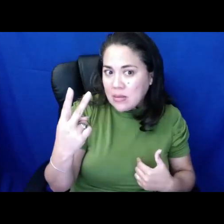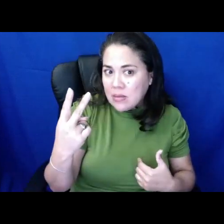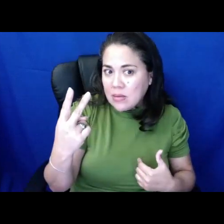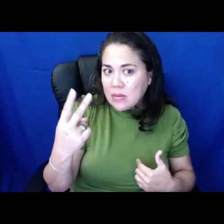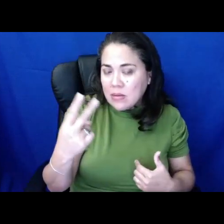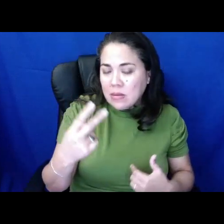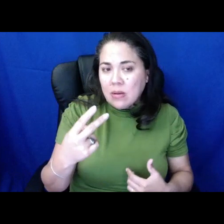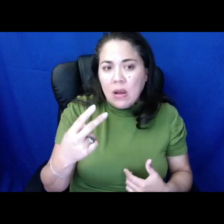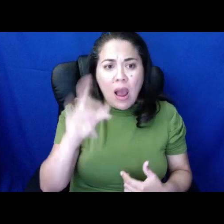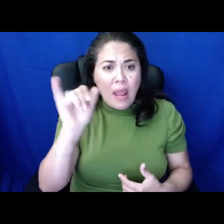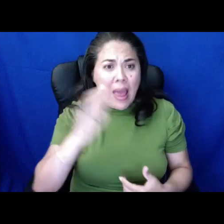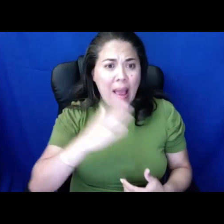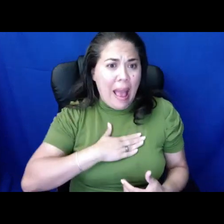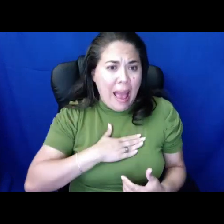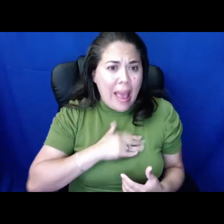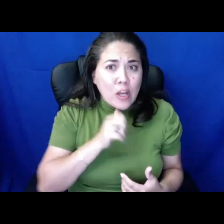Leslie McIntosh: Or, like, I am not a scene thing to.